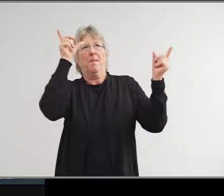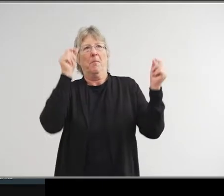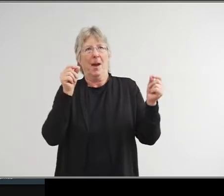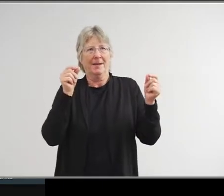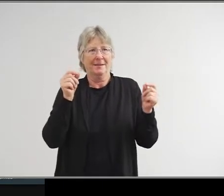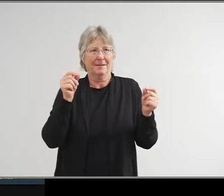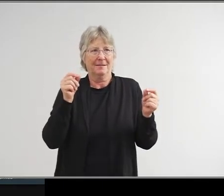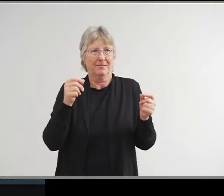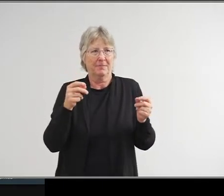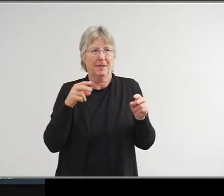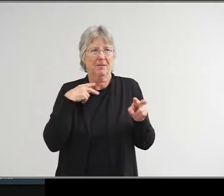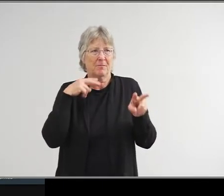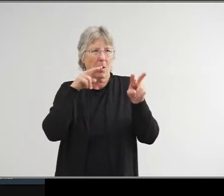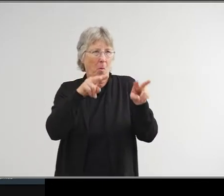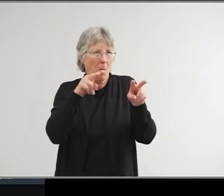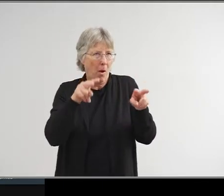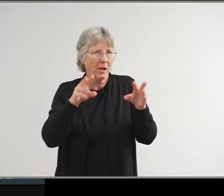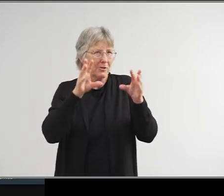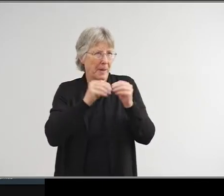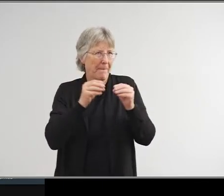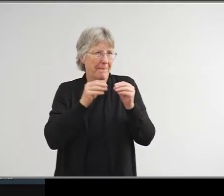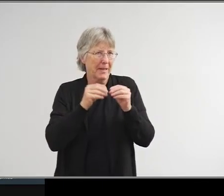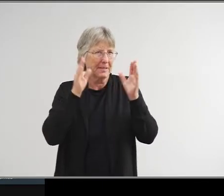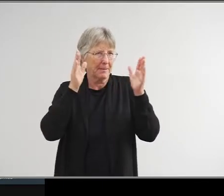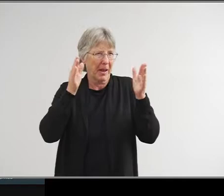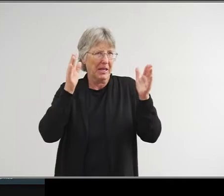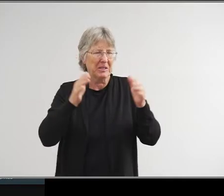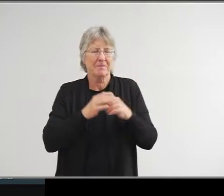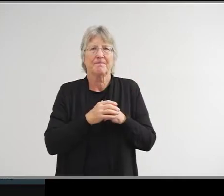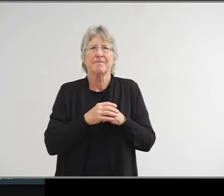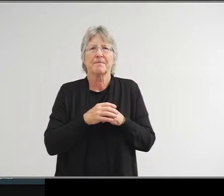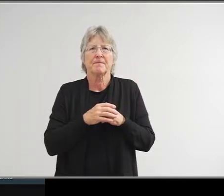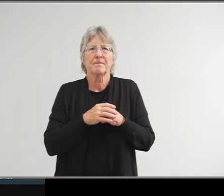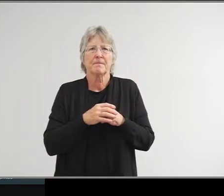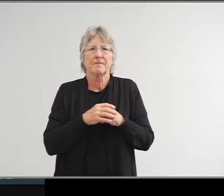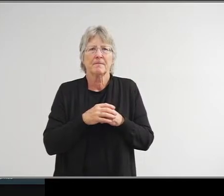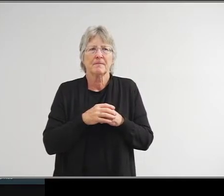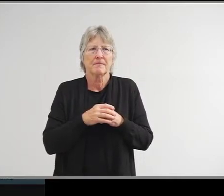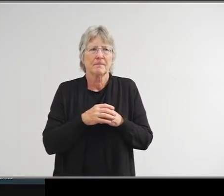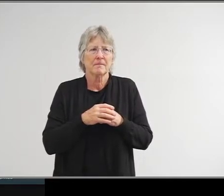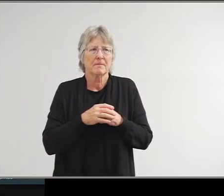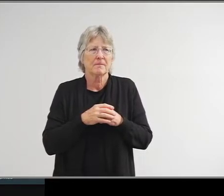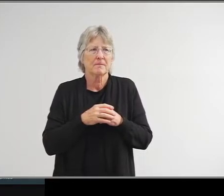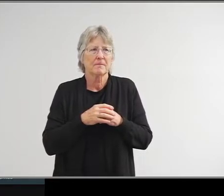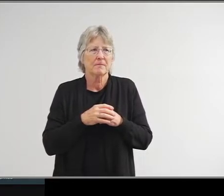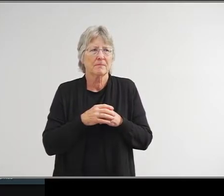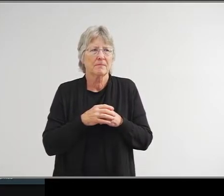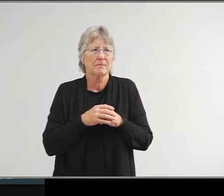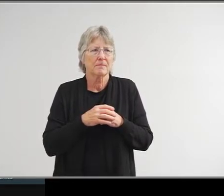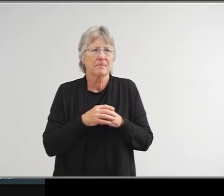watching our school board minions and listening. So my, my question is really broad